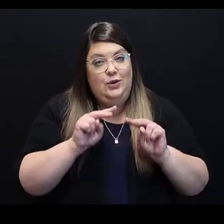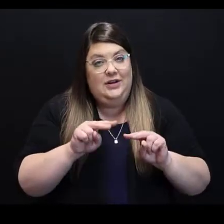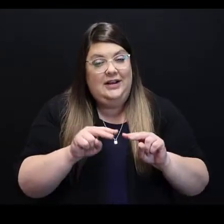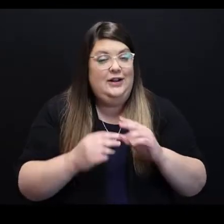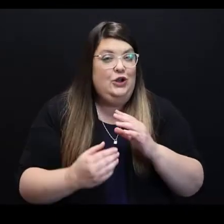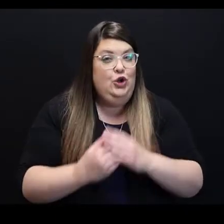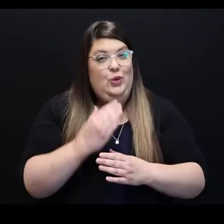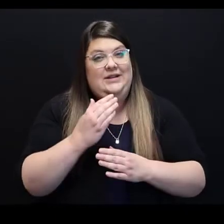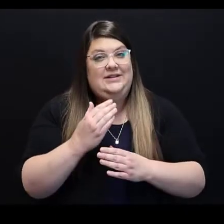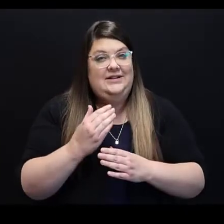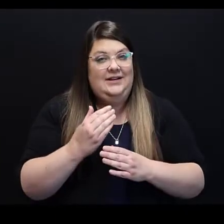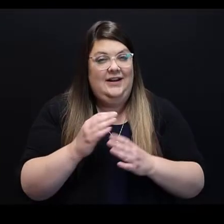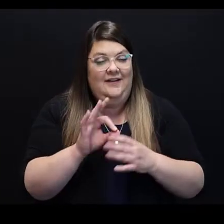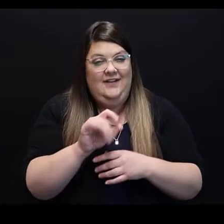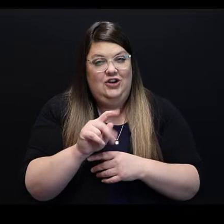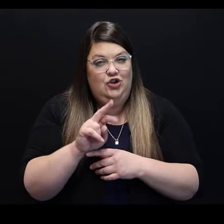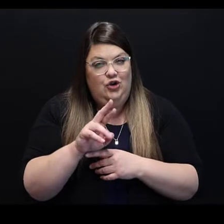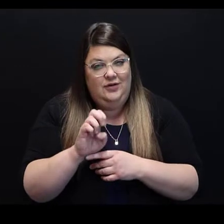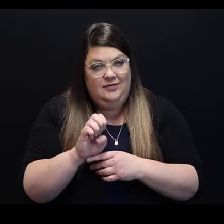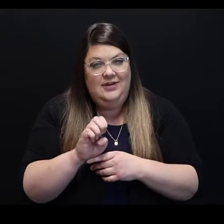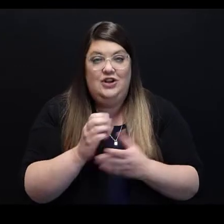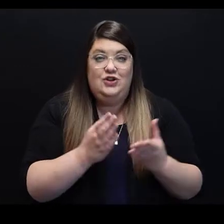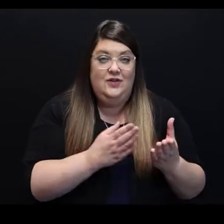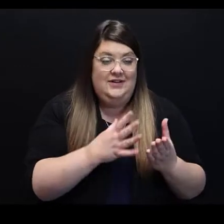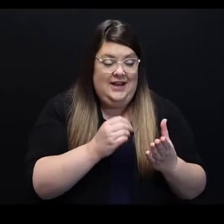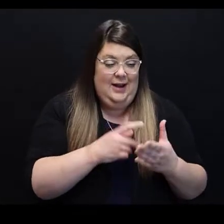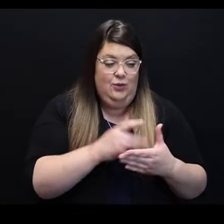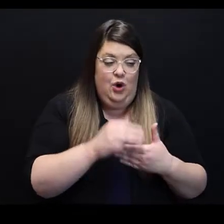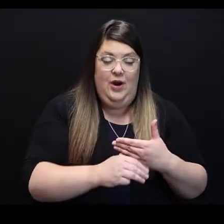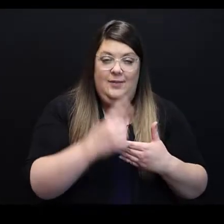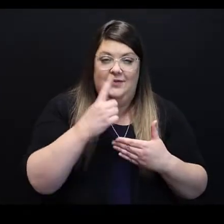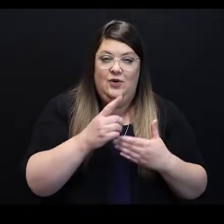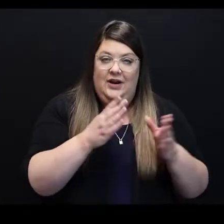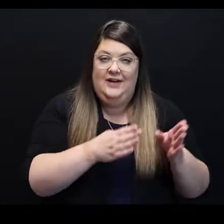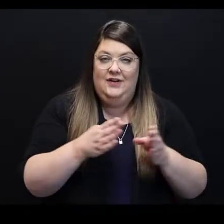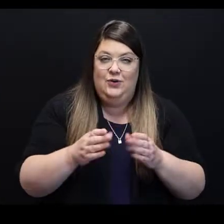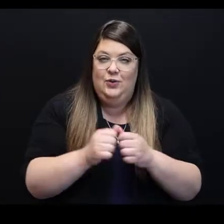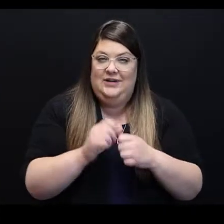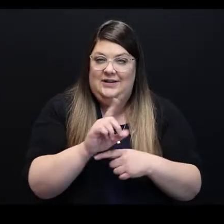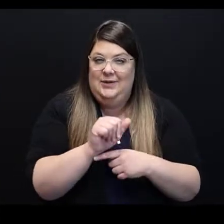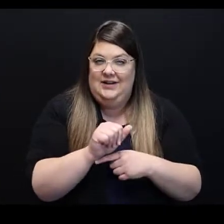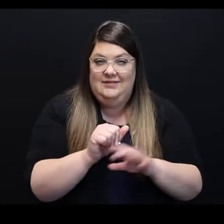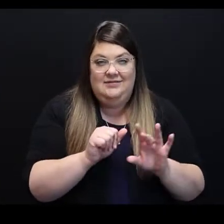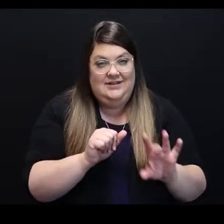services and programs for individuals with disabilities. Select the services and programs